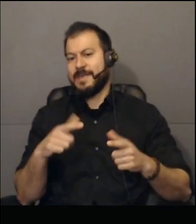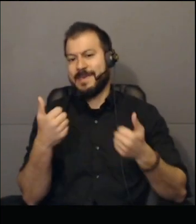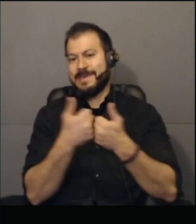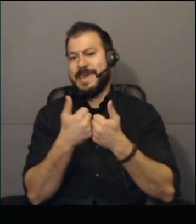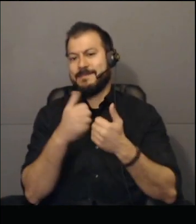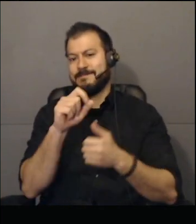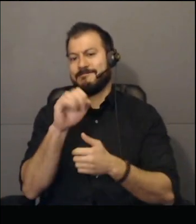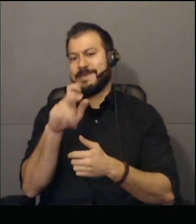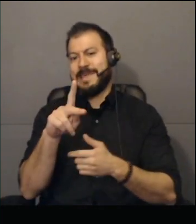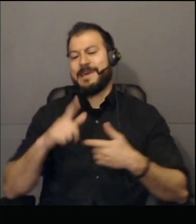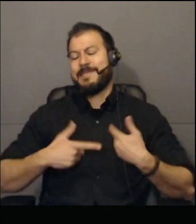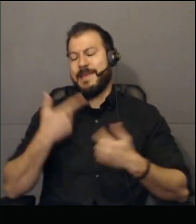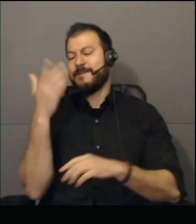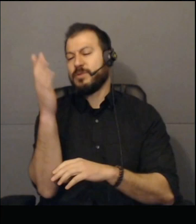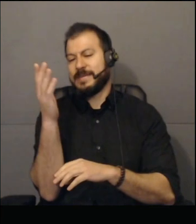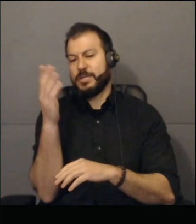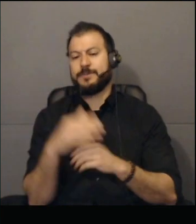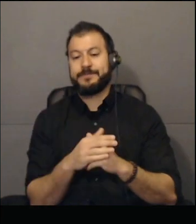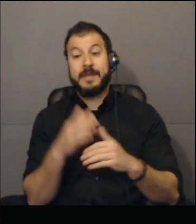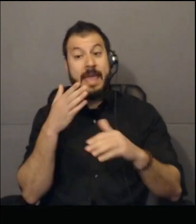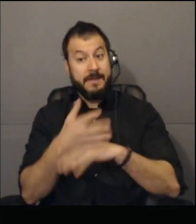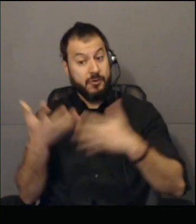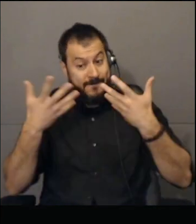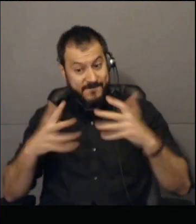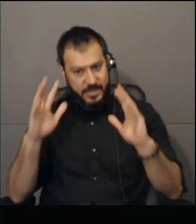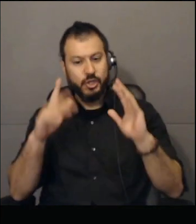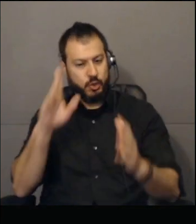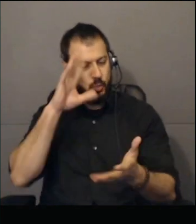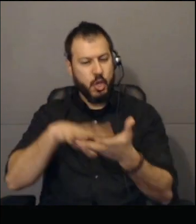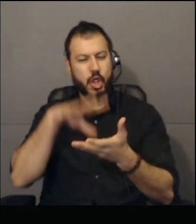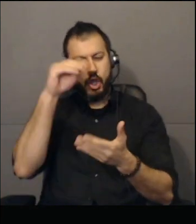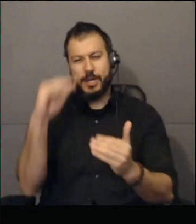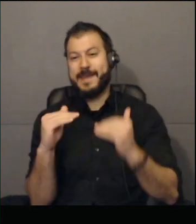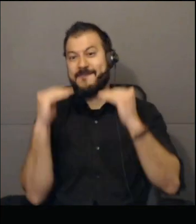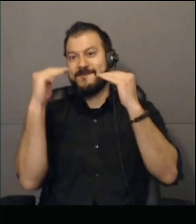After completing this session, you will learn advanced scaling techniques